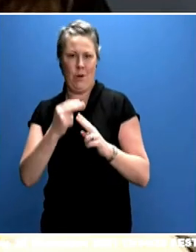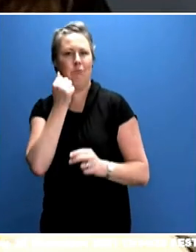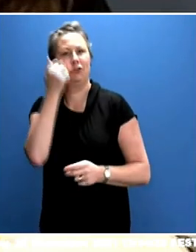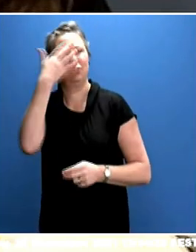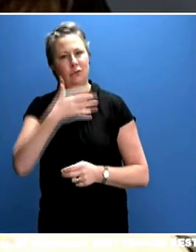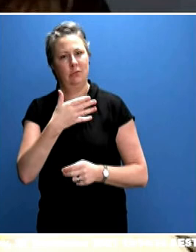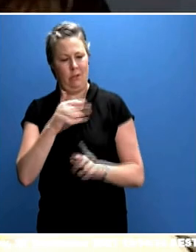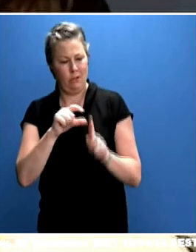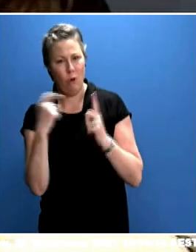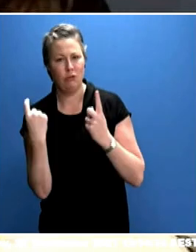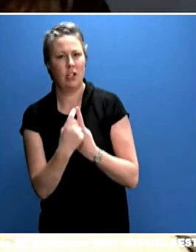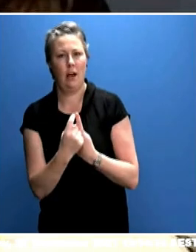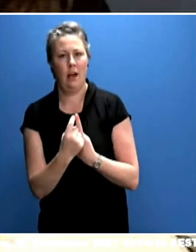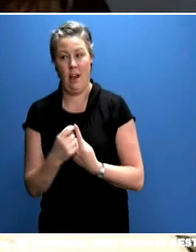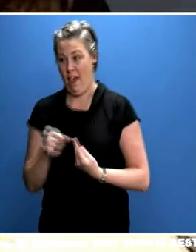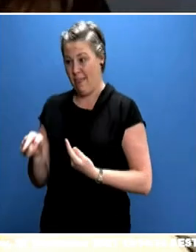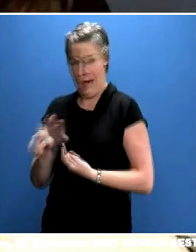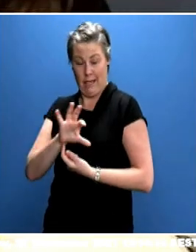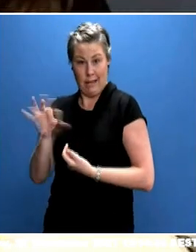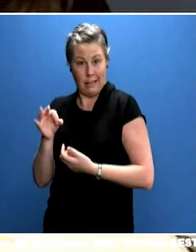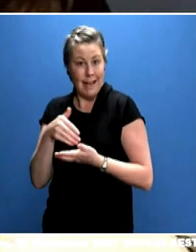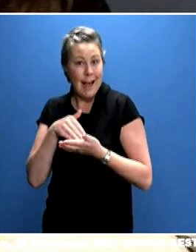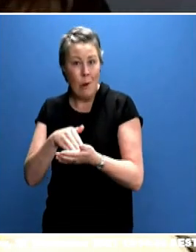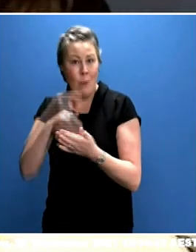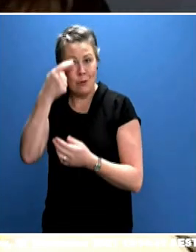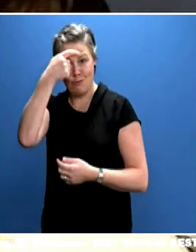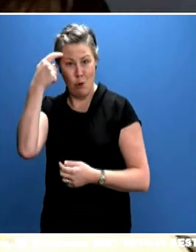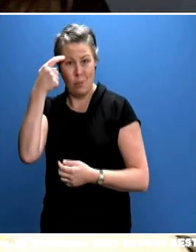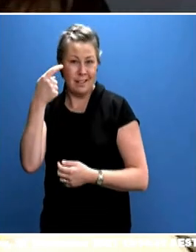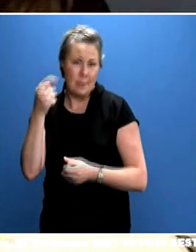It does not help with their trauma; if anything, it escalates their trauma